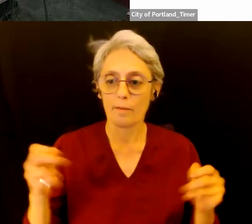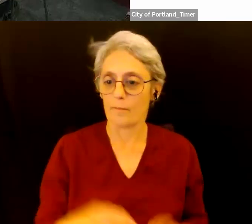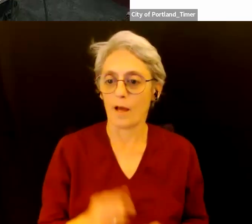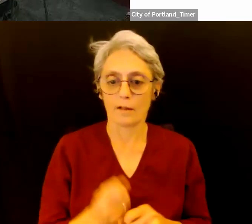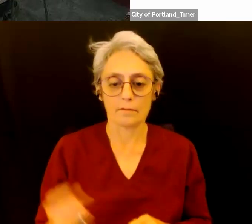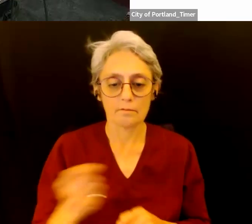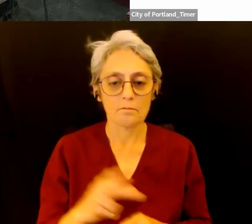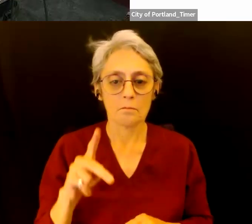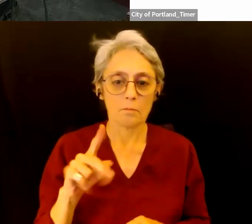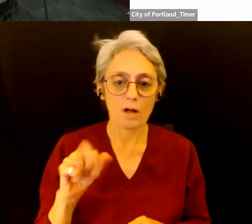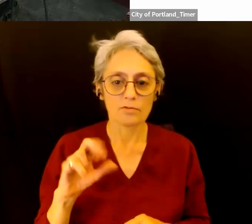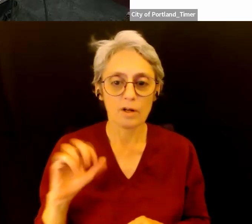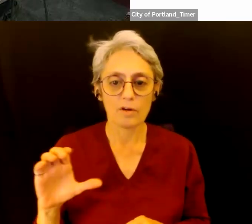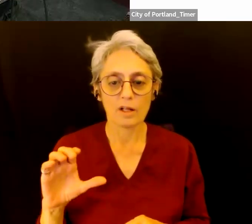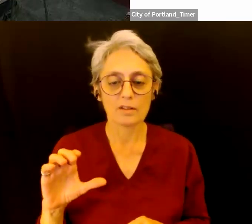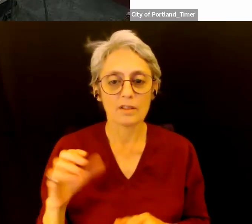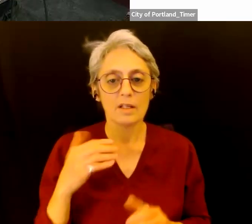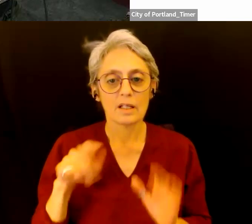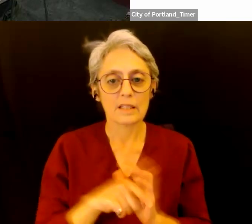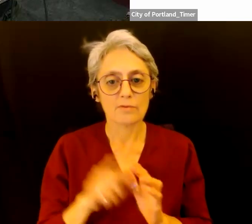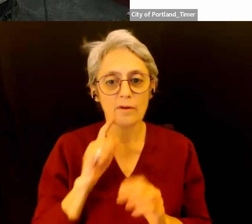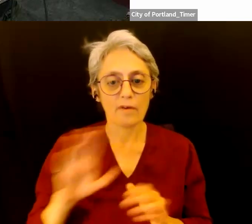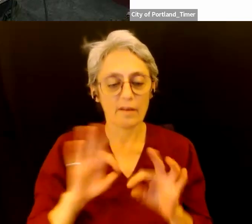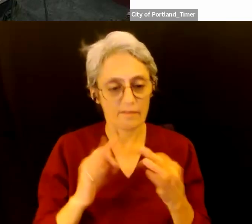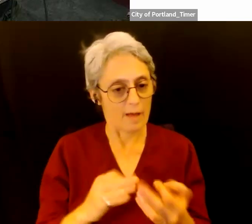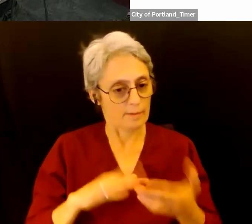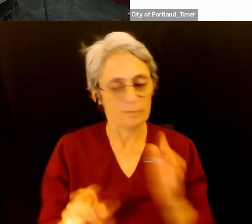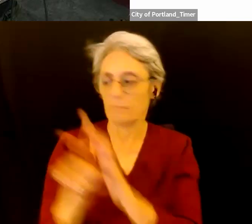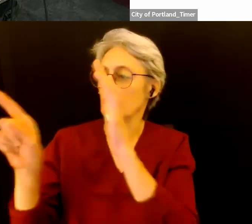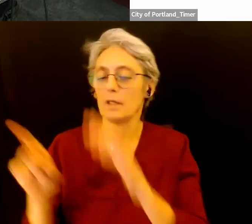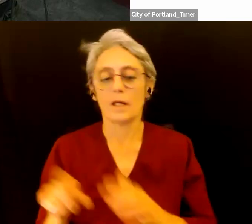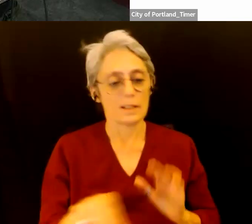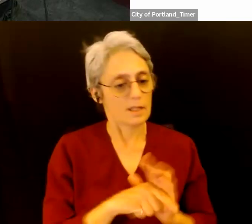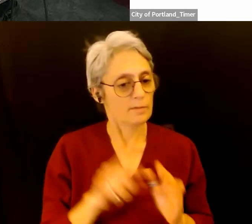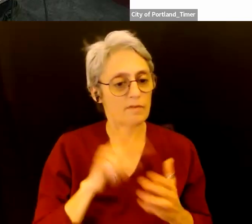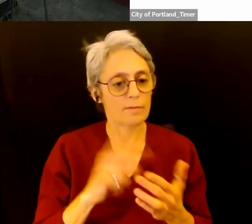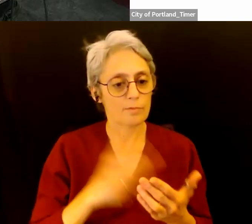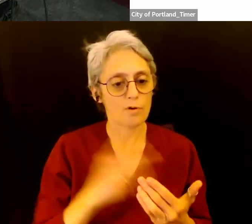It's detrimental to their families. It's detrimental to the community. It's detrimental to the programs and services.